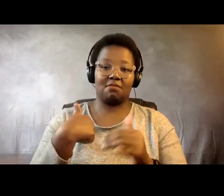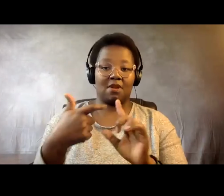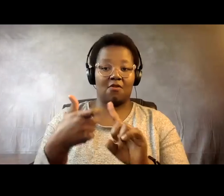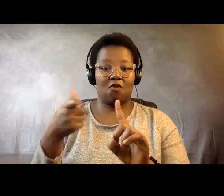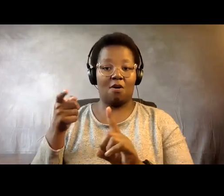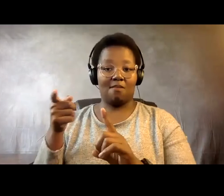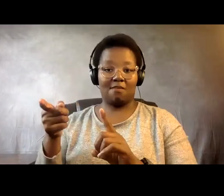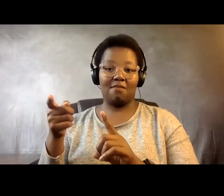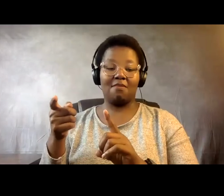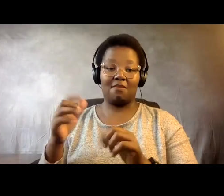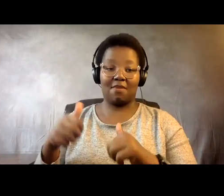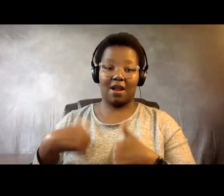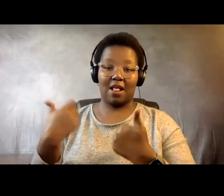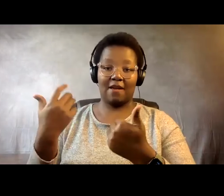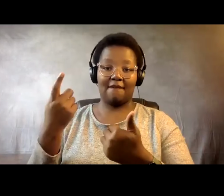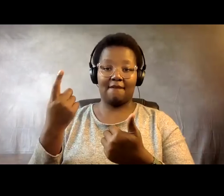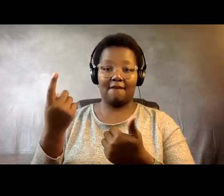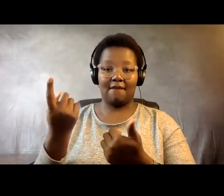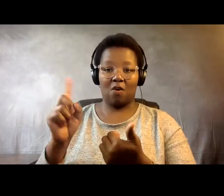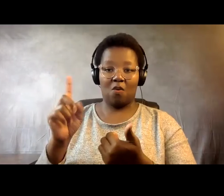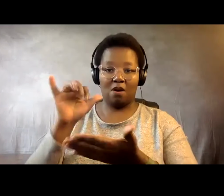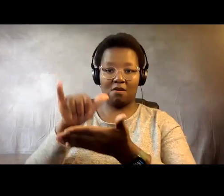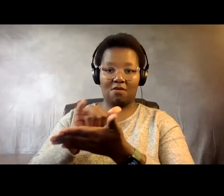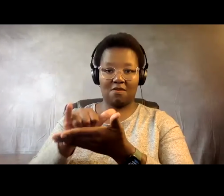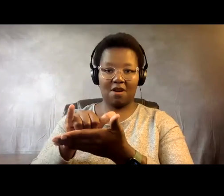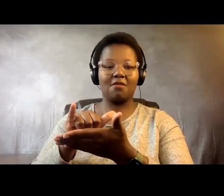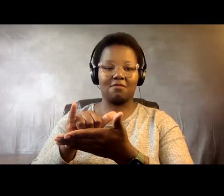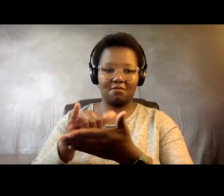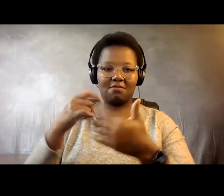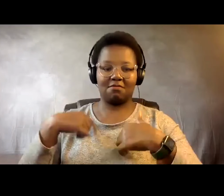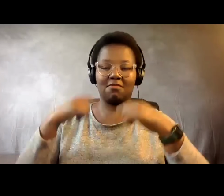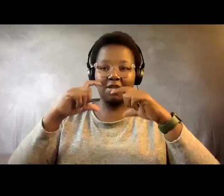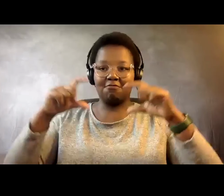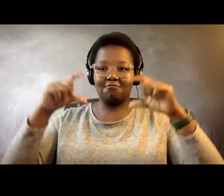and work in Luxembourg. I'm a Caucasian woman with glasses, yellow and pink hair,